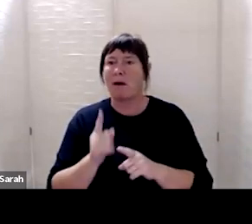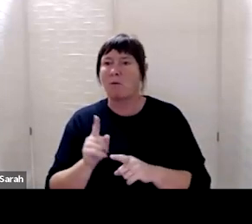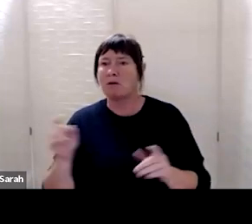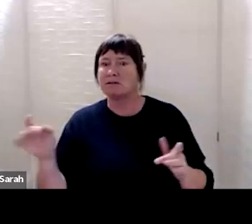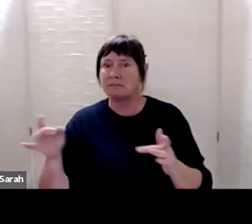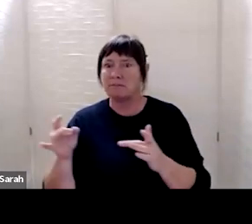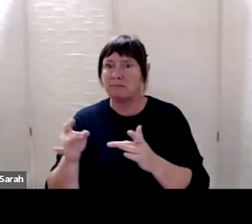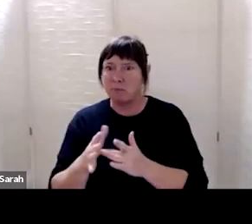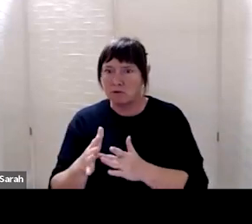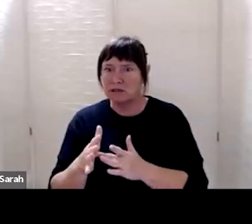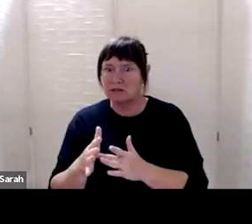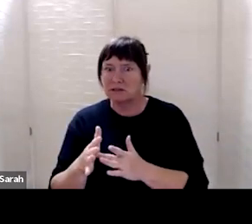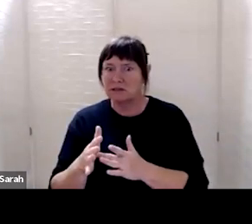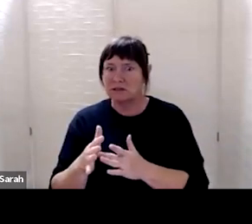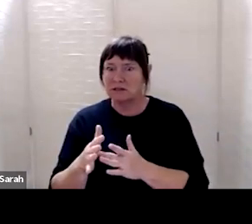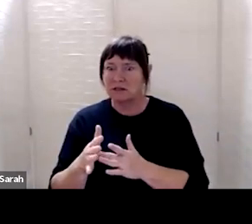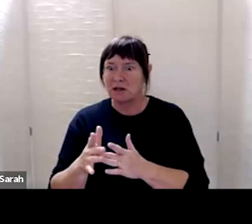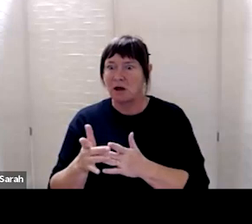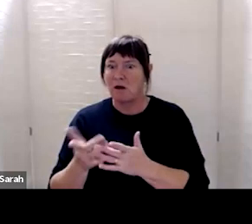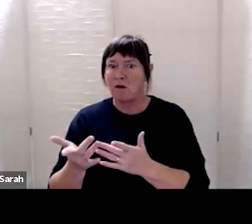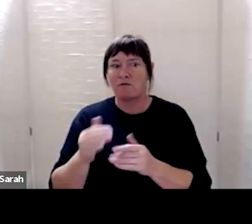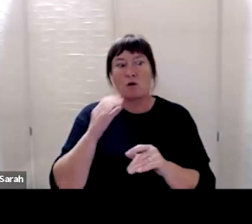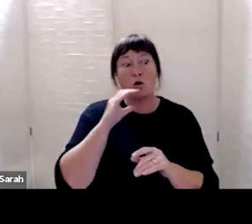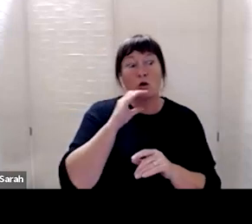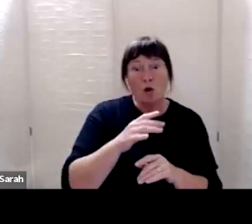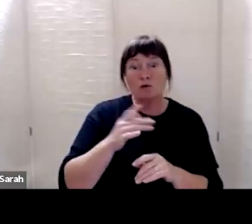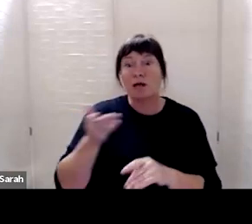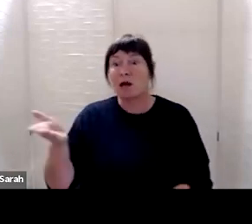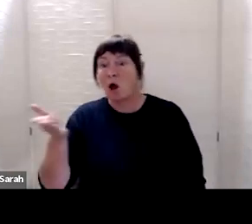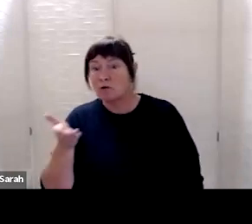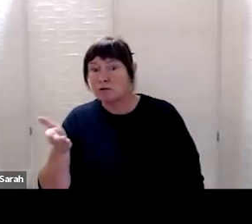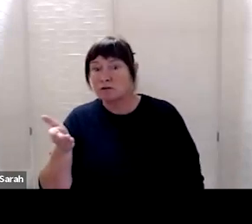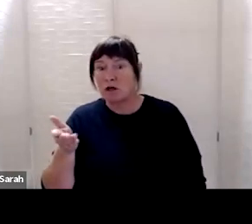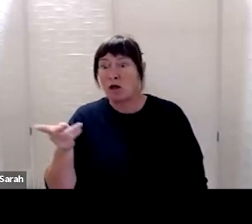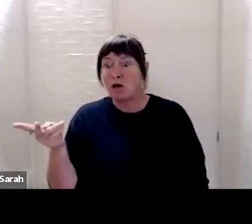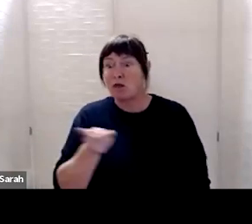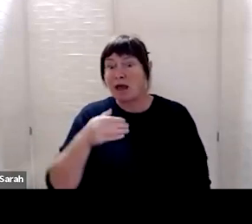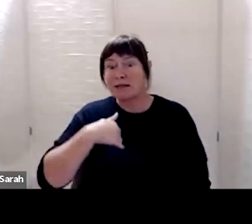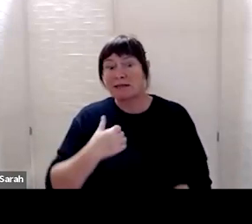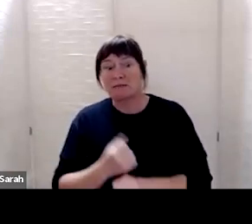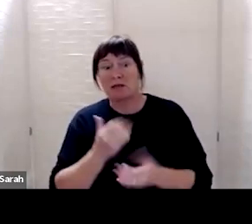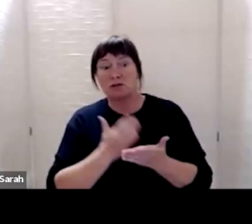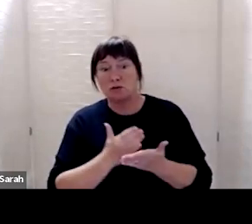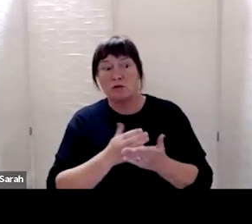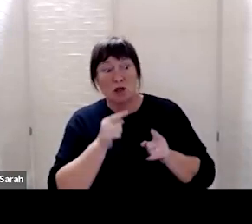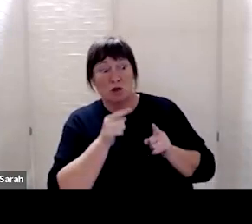roles of your coach and your host is helping you be aware of what you can and what you can’t